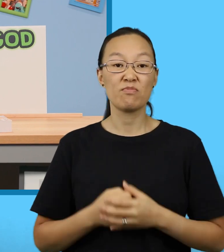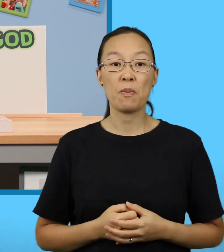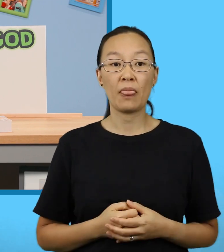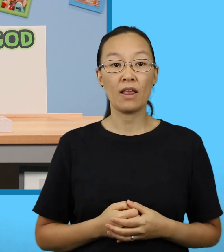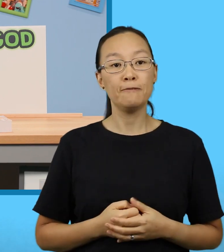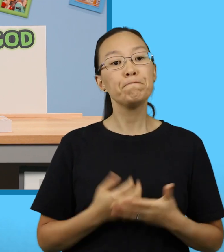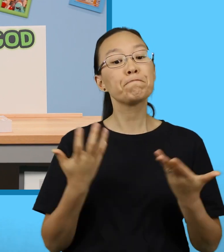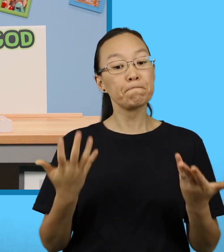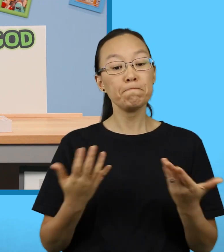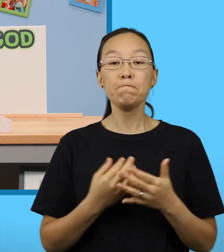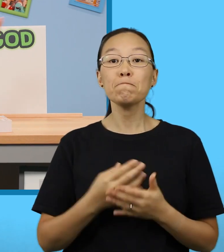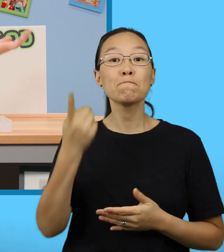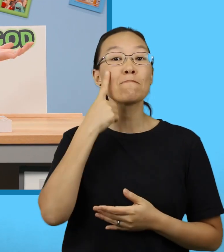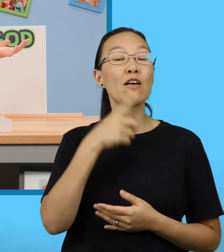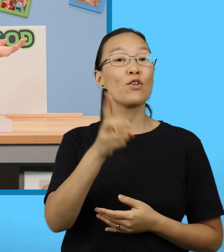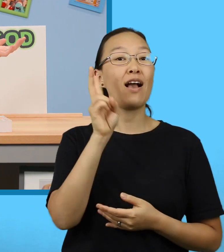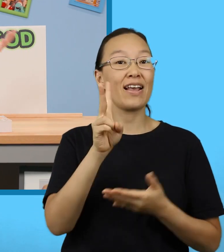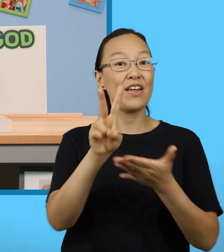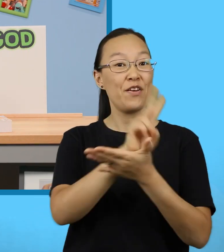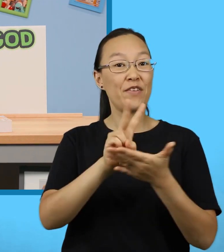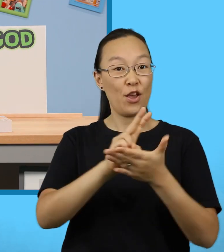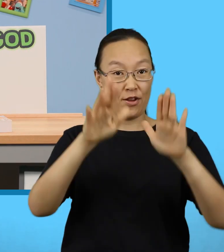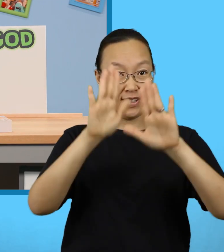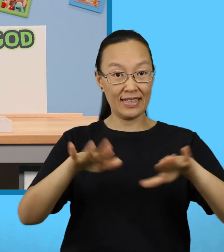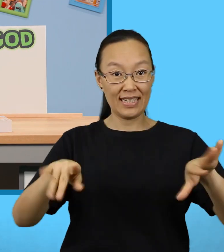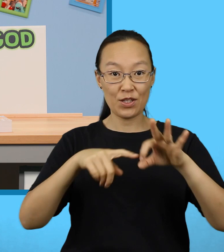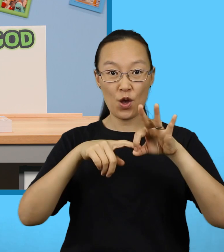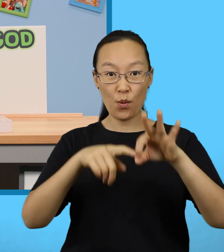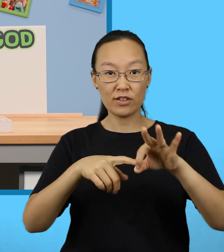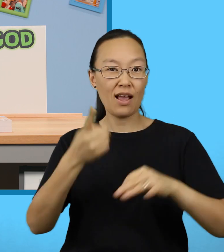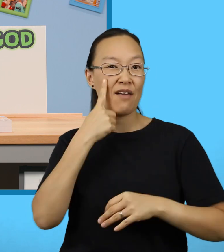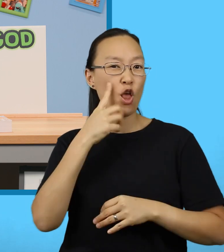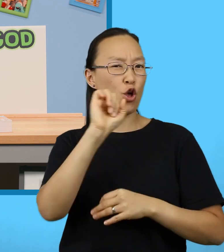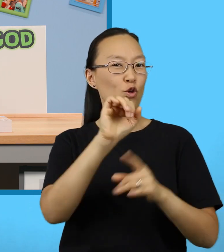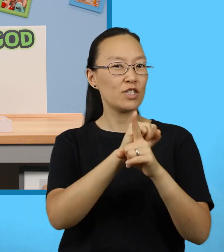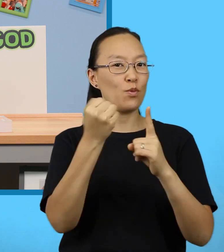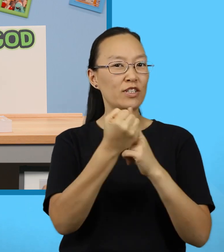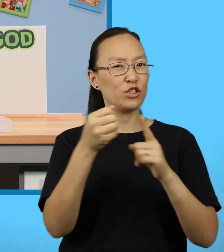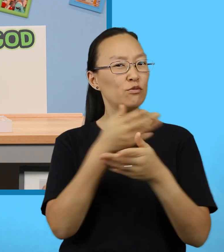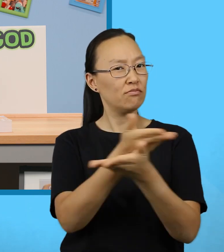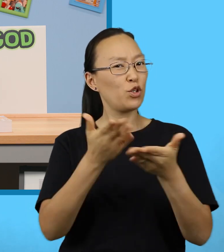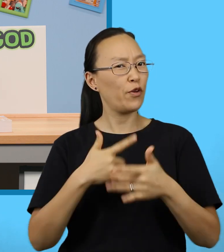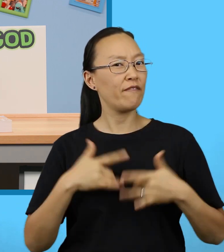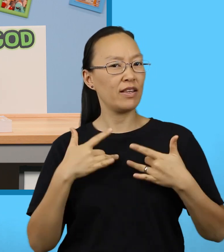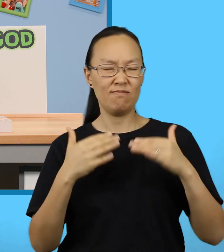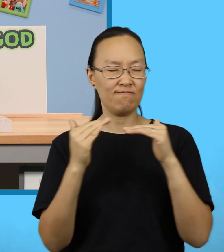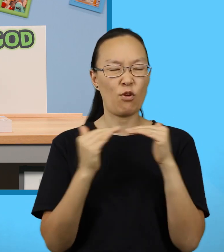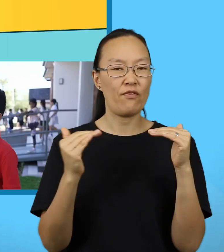Let's watch another episode of "What Do Kids Think?" to find out what makes kids say, "That's not fair."